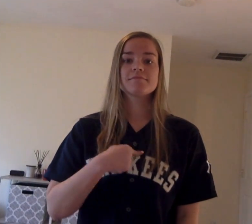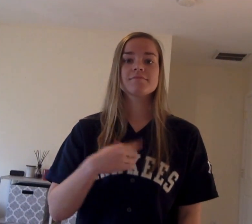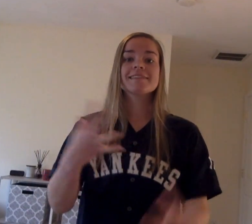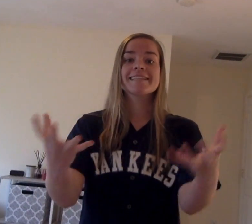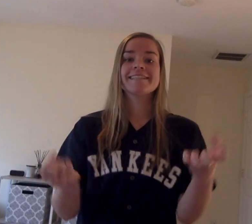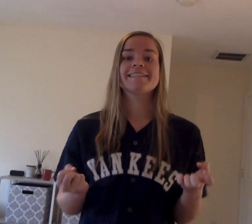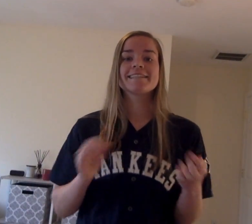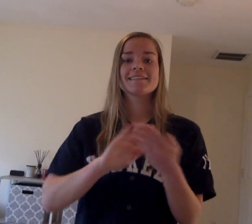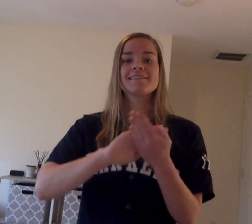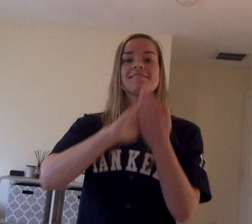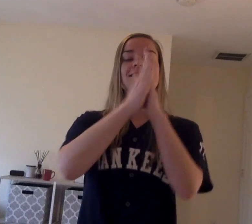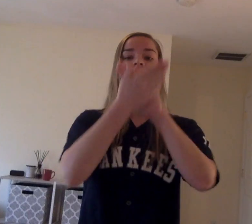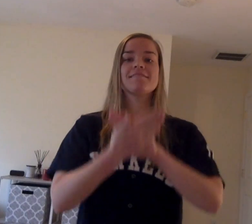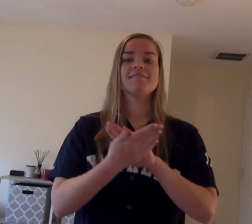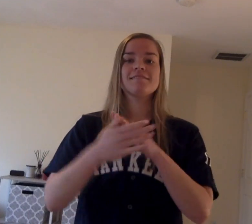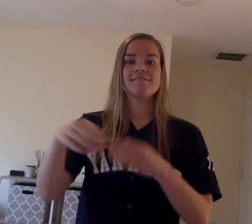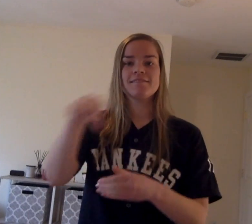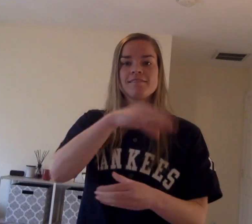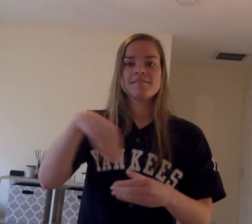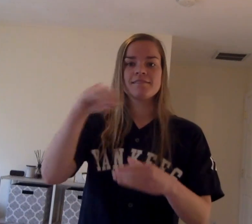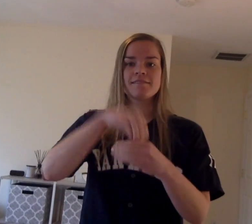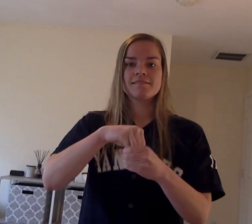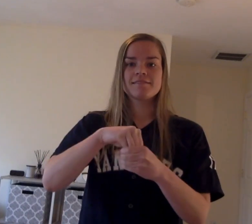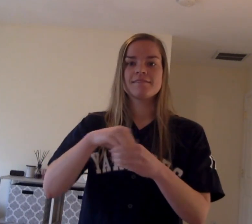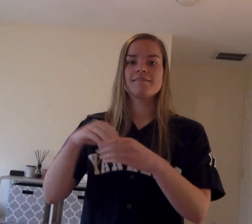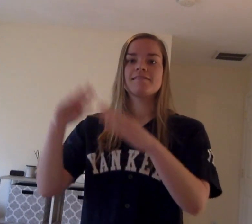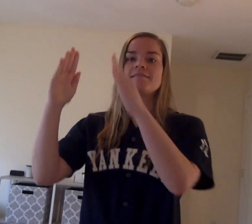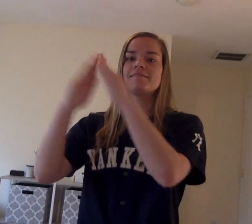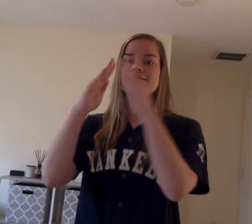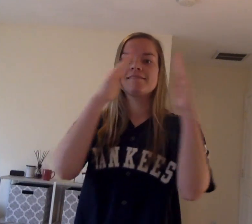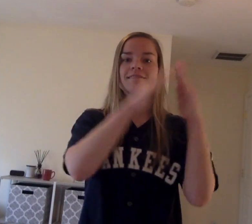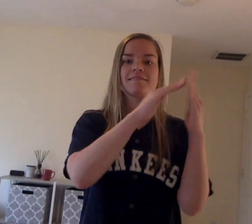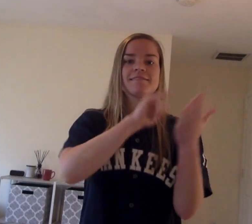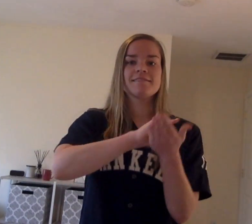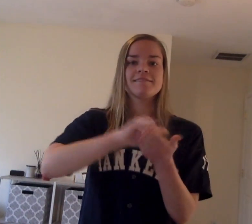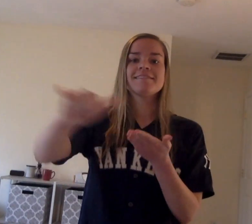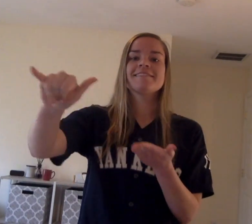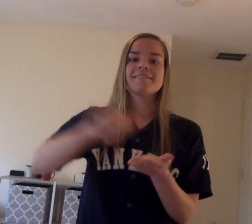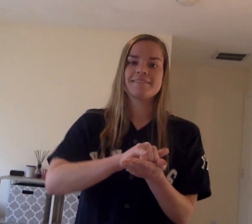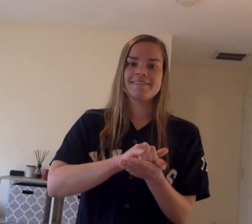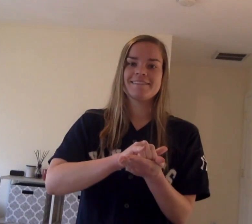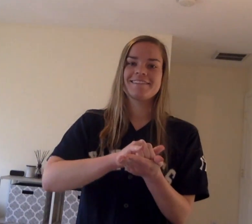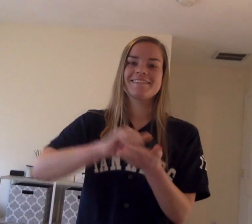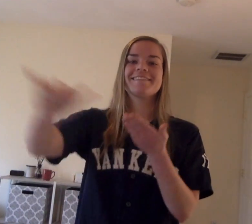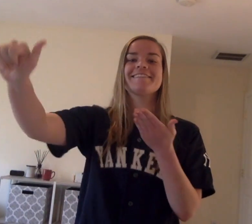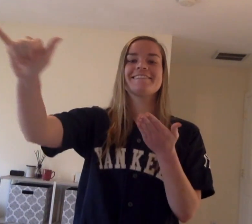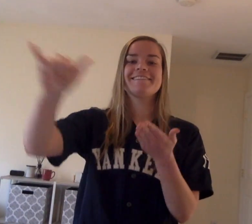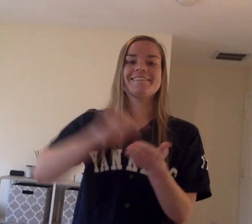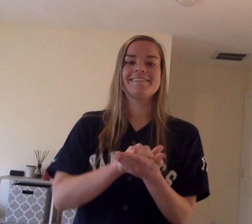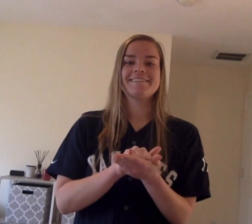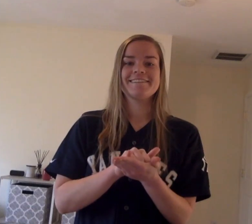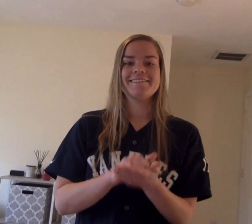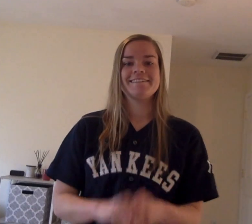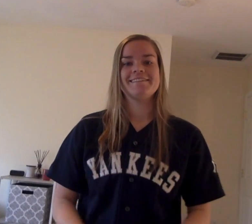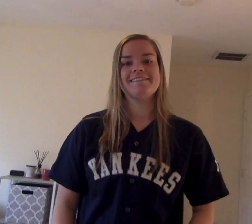I want to be a part of it New York, New York